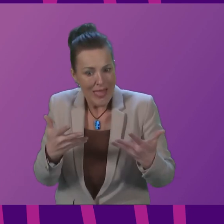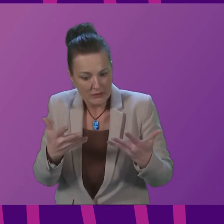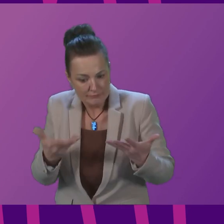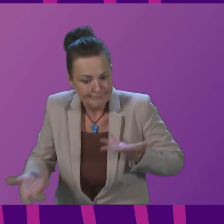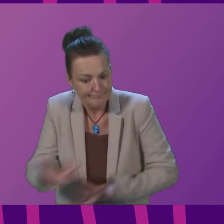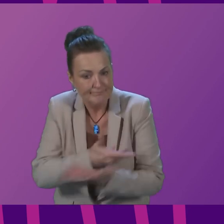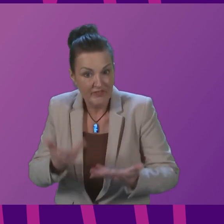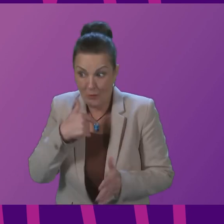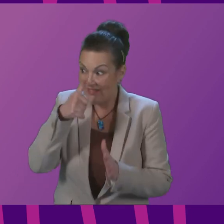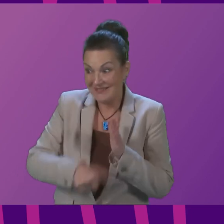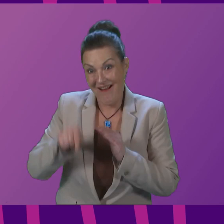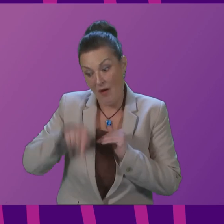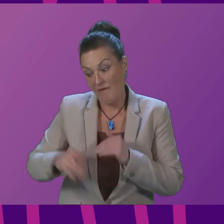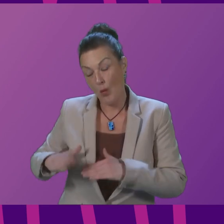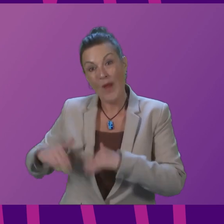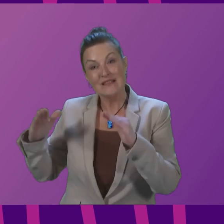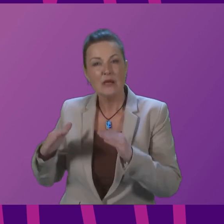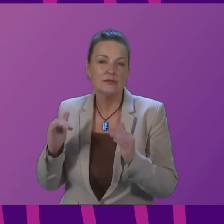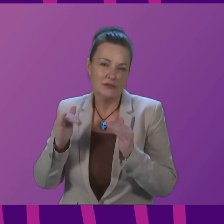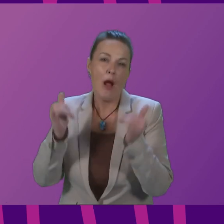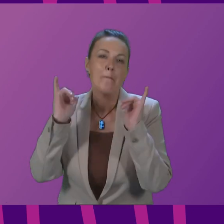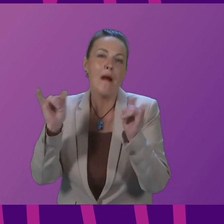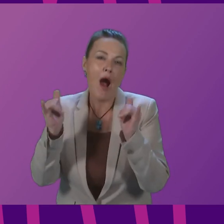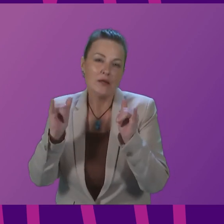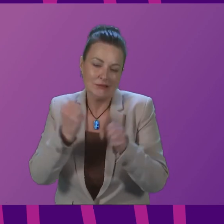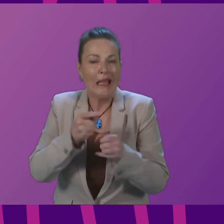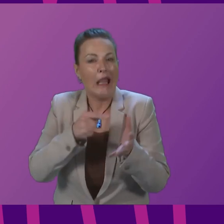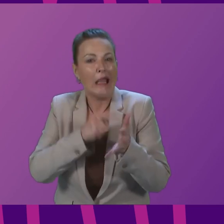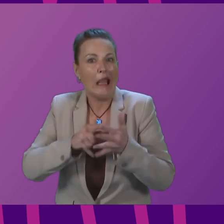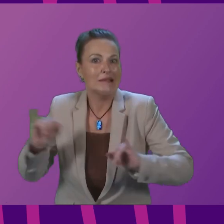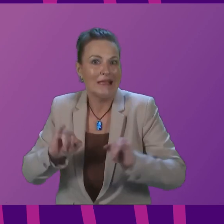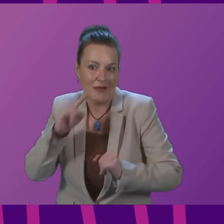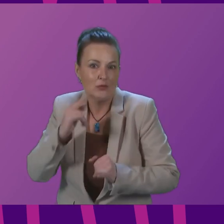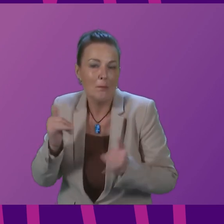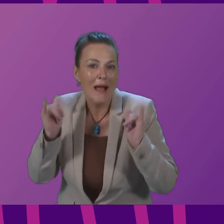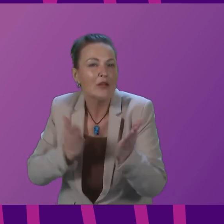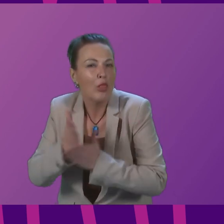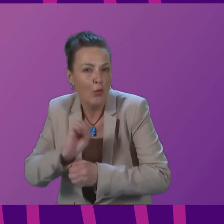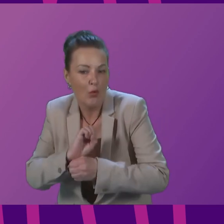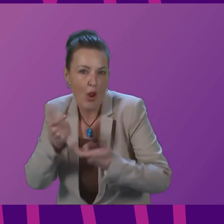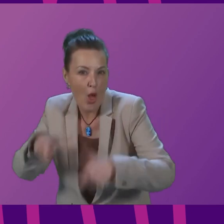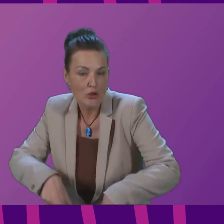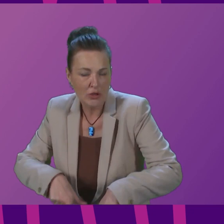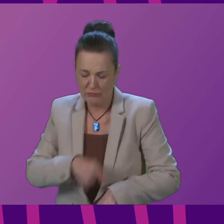It was also reported that the chancellor has said that it was “silly” to boost support for energy bills.